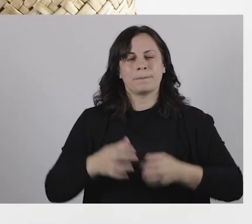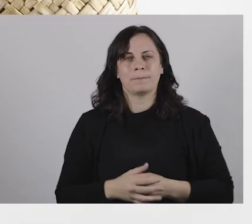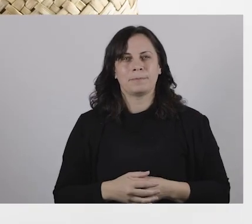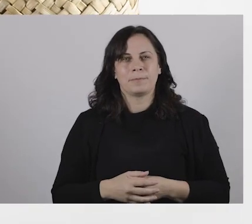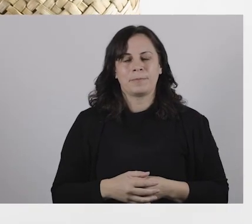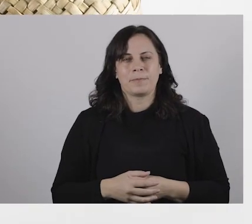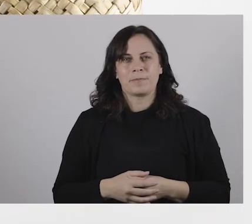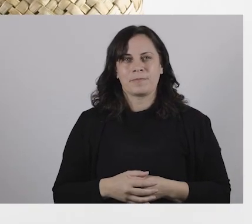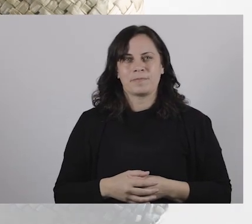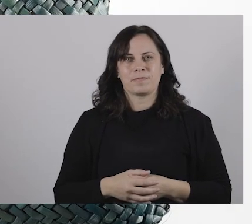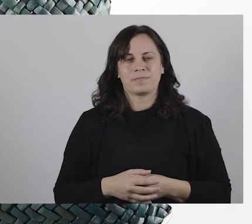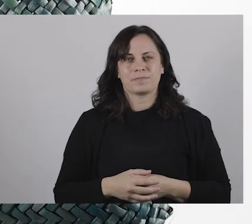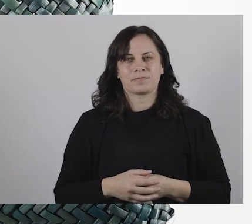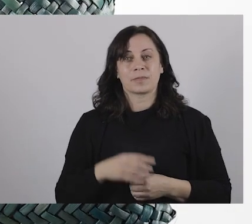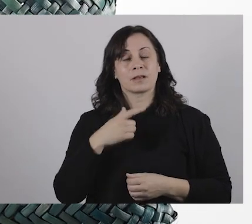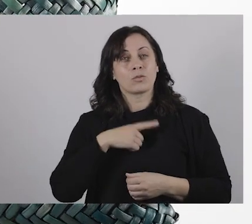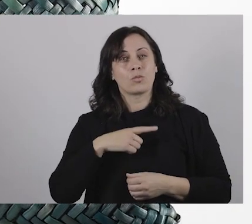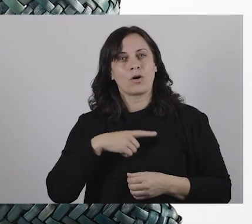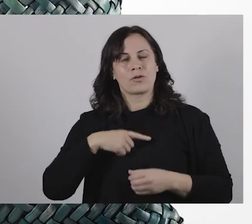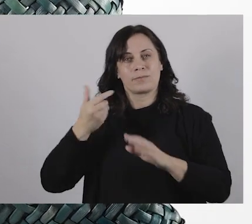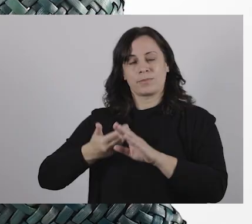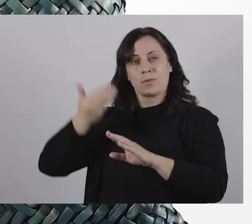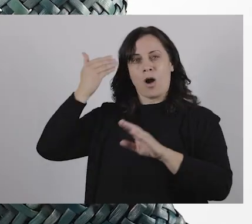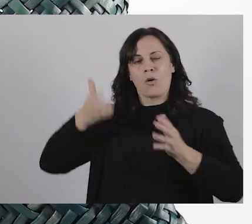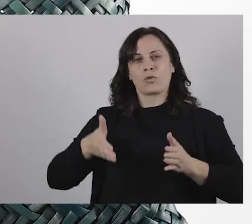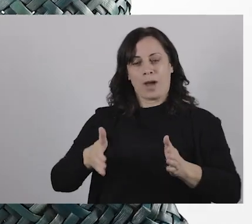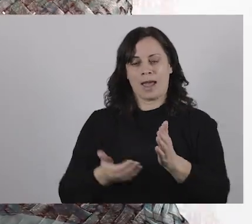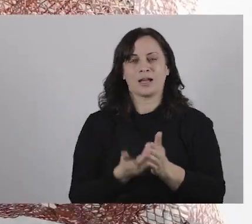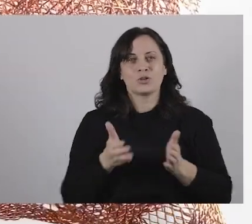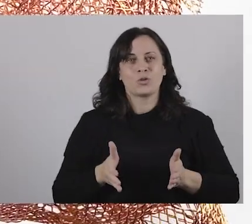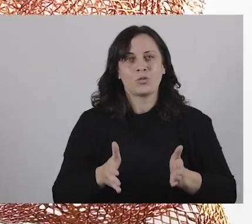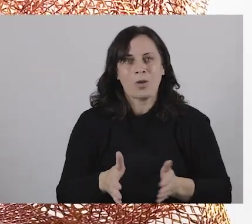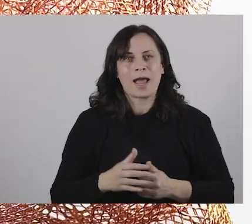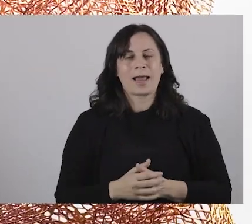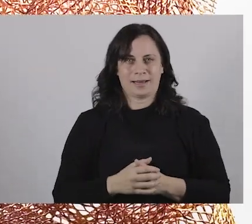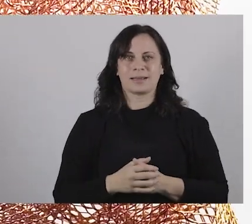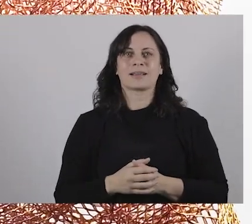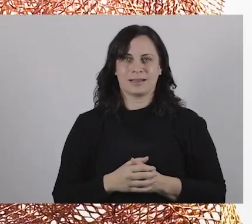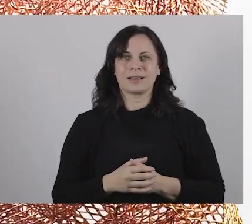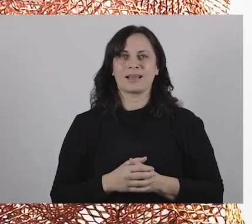The exposure to... both the customary and new innovations